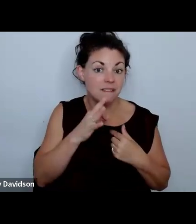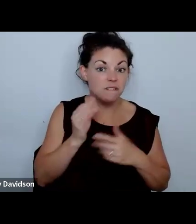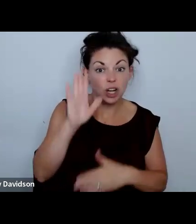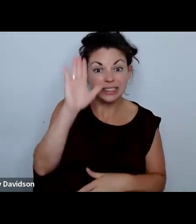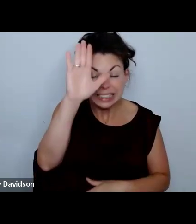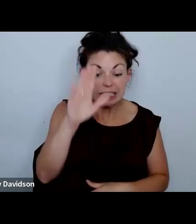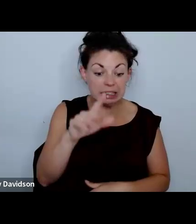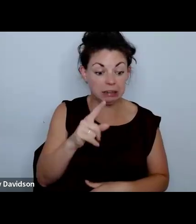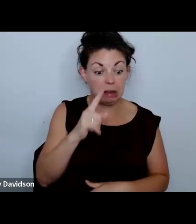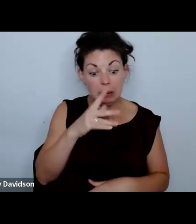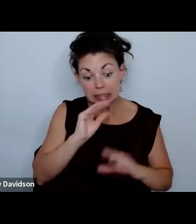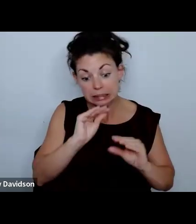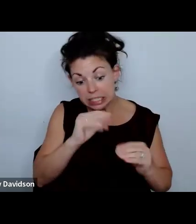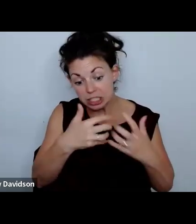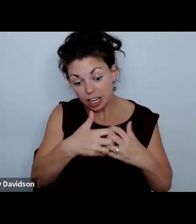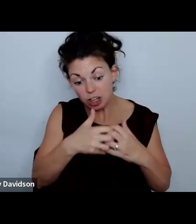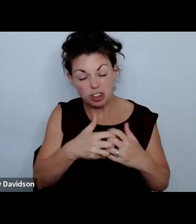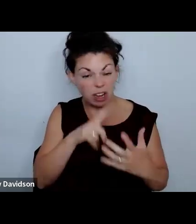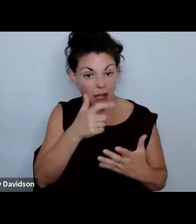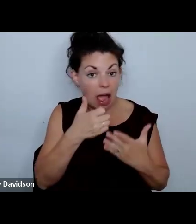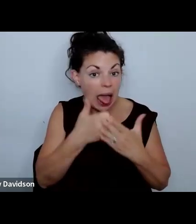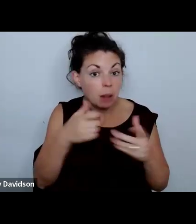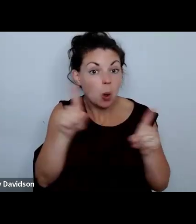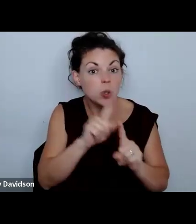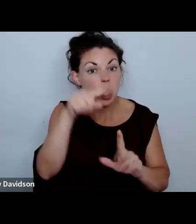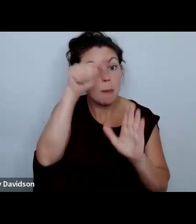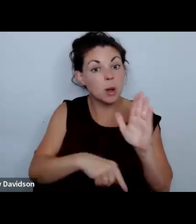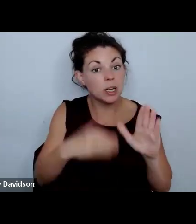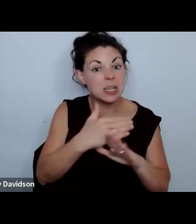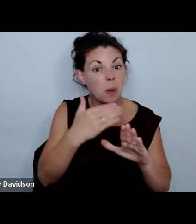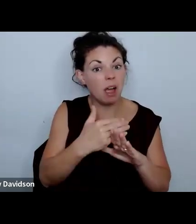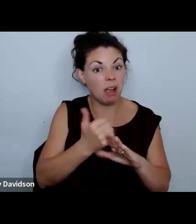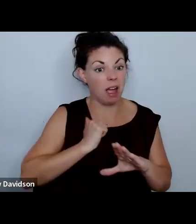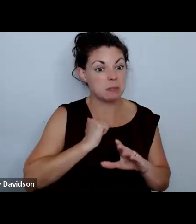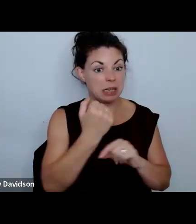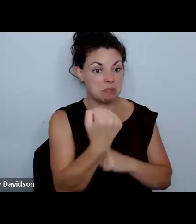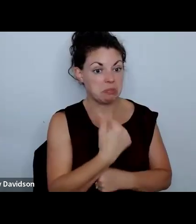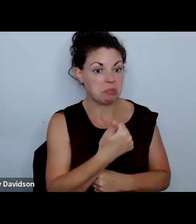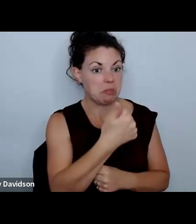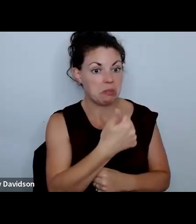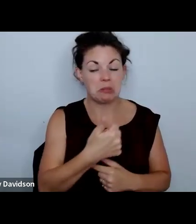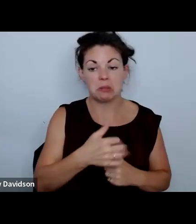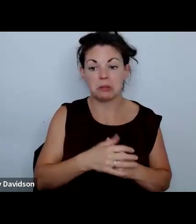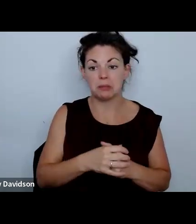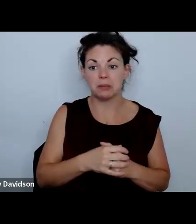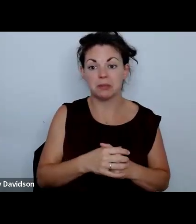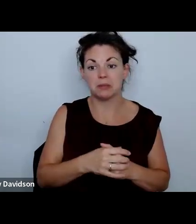Why don't you as a organization in the sector respond to it? And look, I'll write the the,